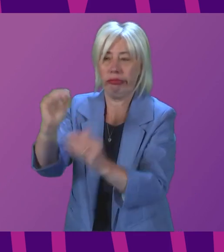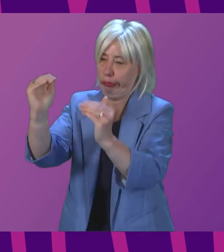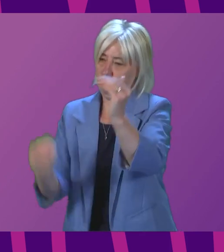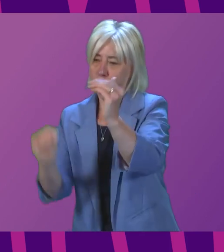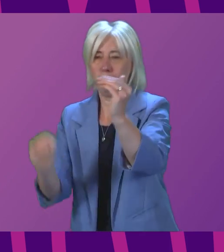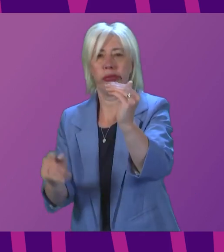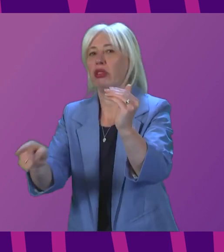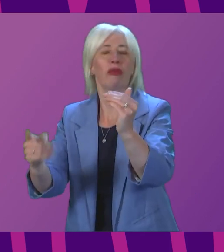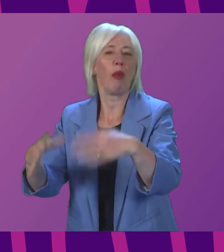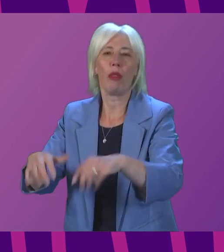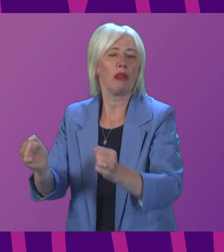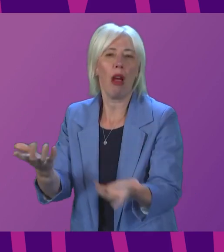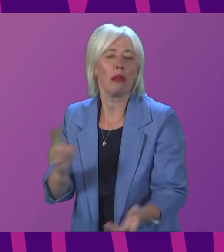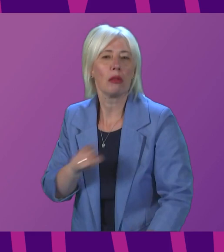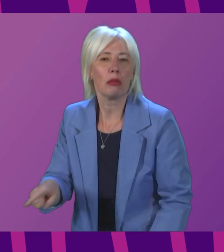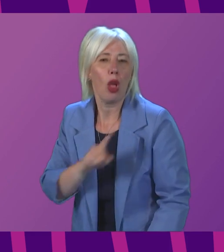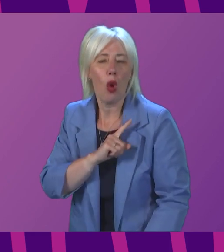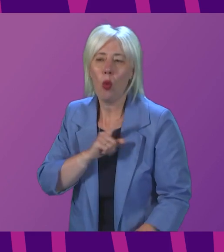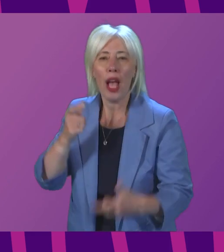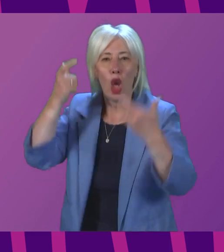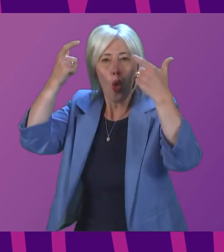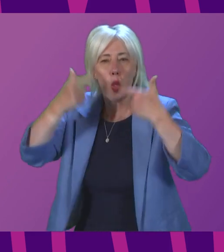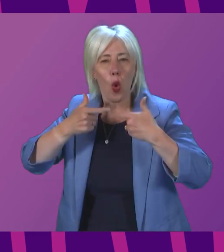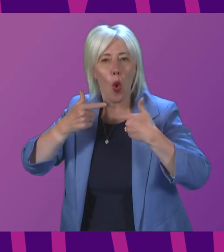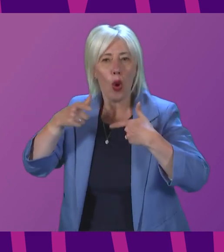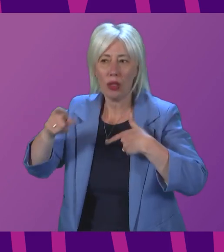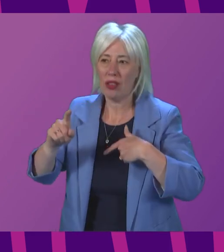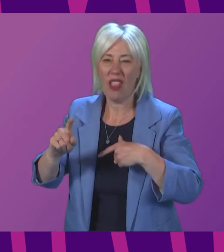They cannot even get their court cases heard in the first place.